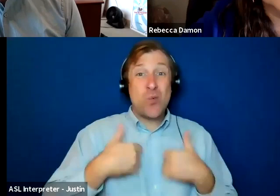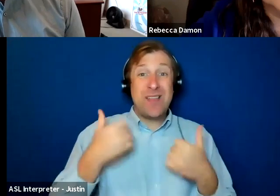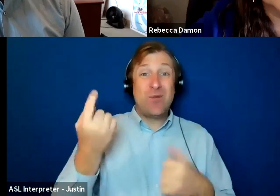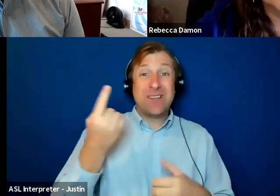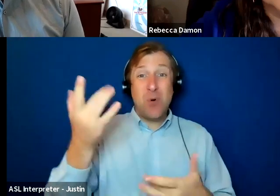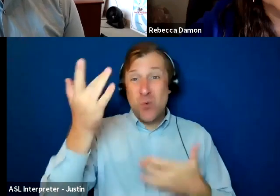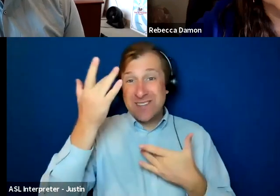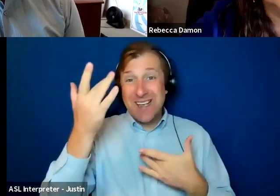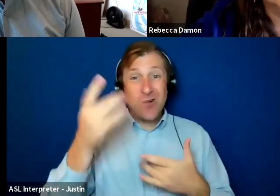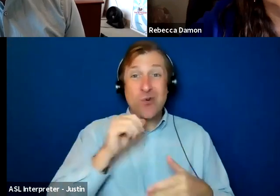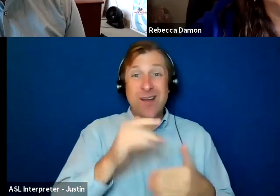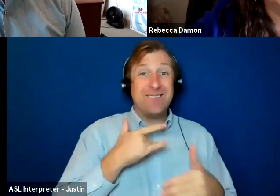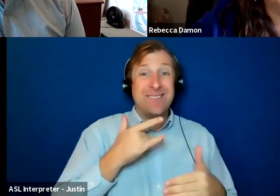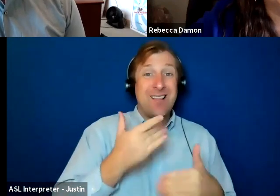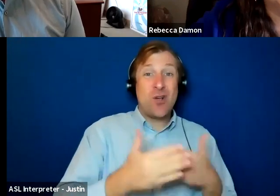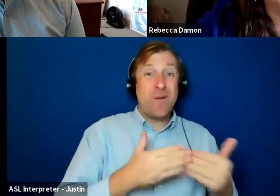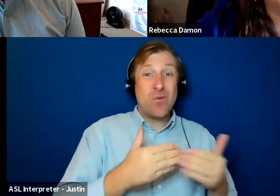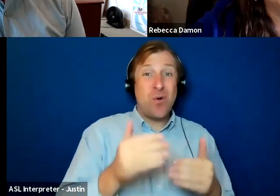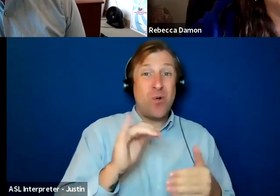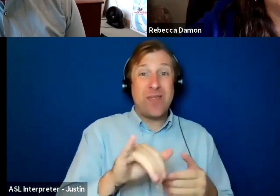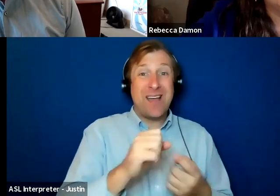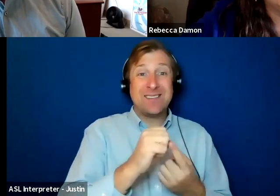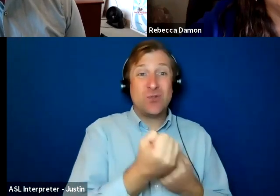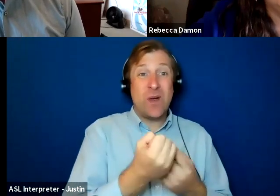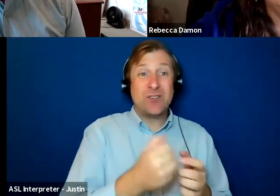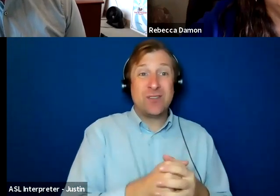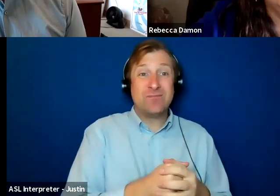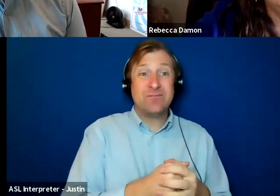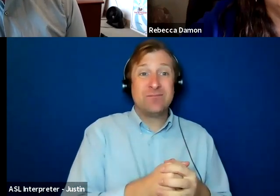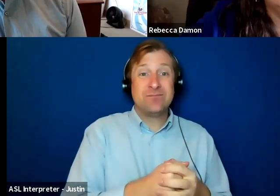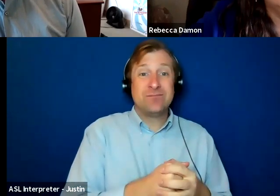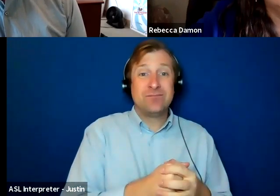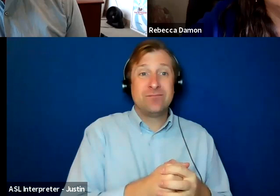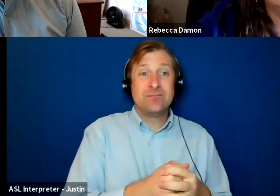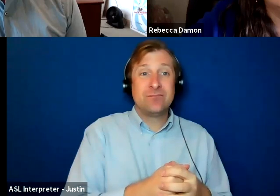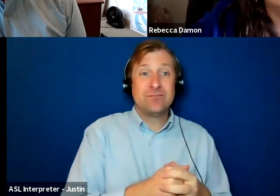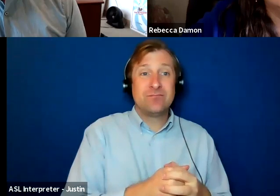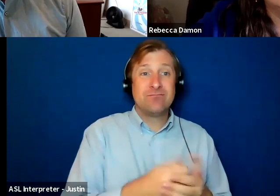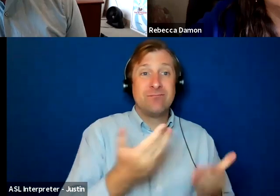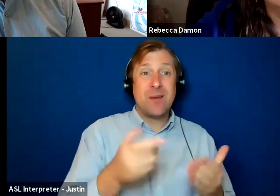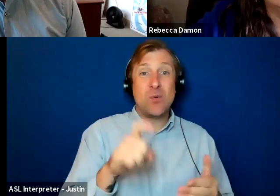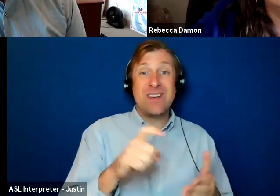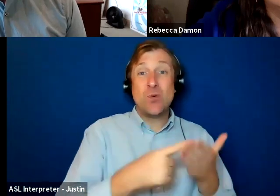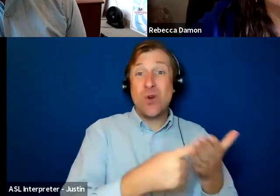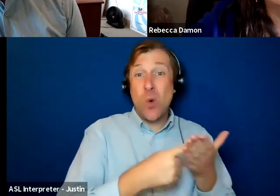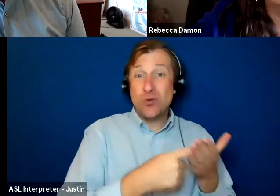or just don't feel comfortable with that under these circumstances, then either you're going to need to negotiate changes